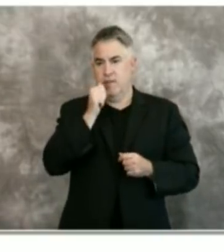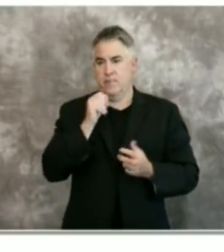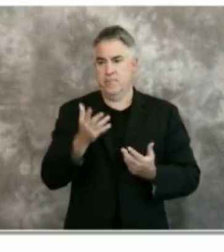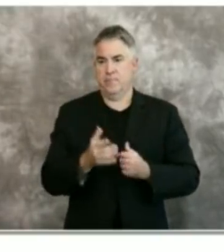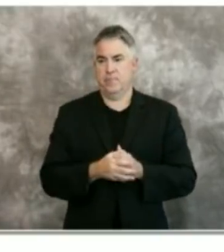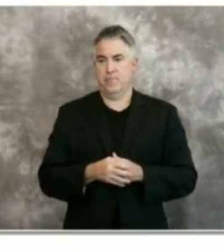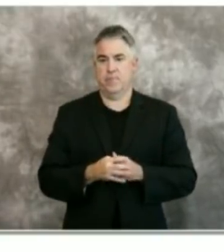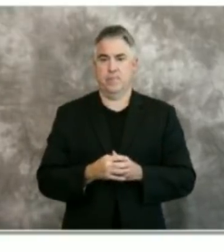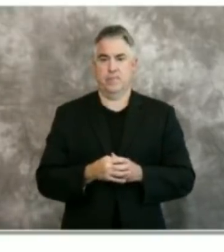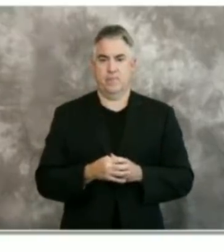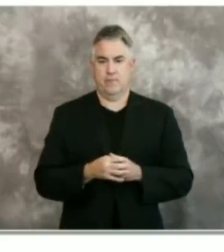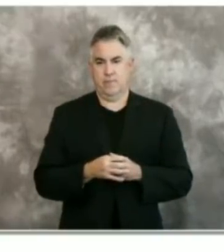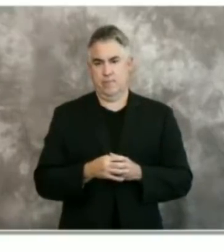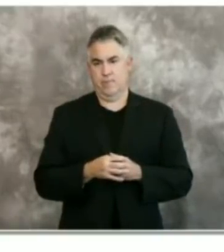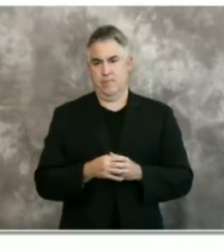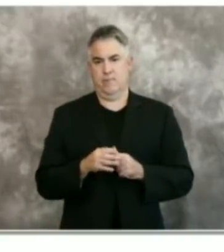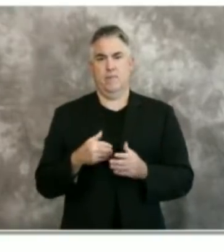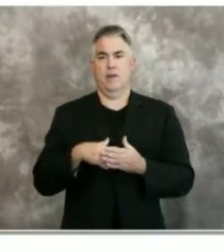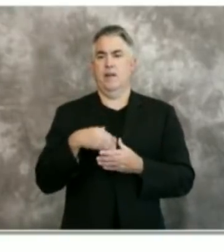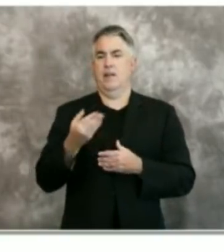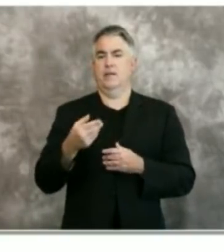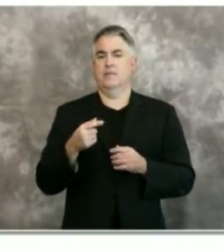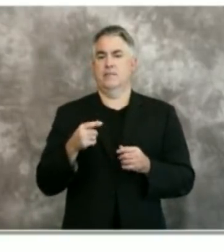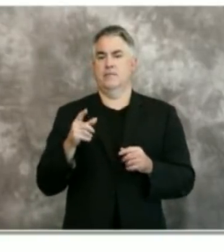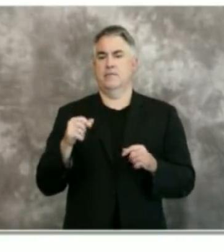HAVE BEEN ANYWHERE 13 UP TO 30